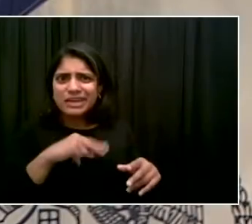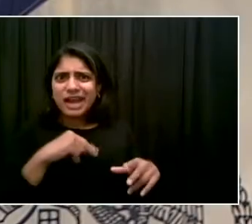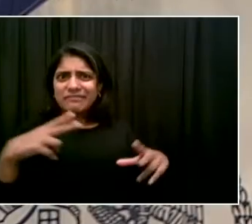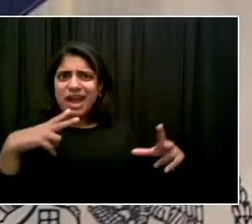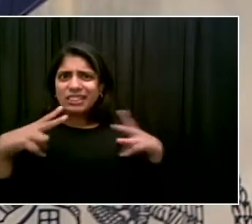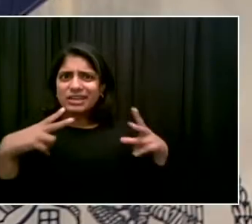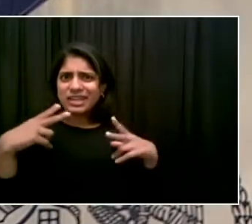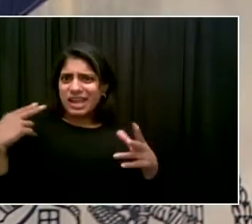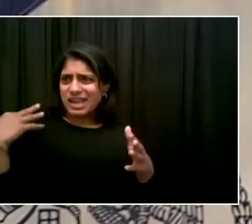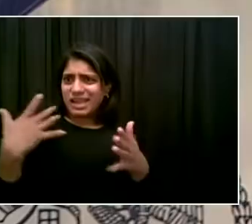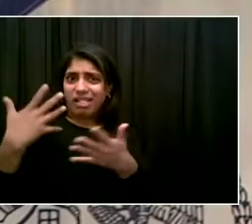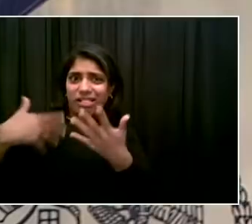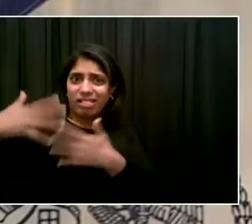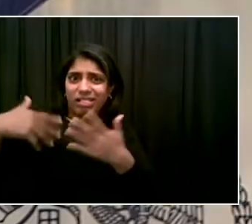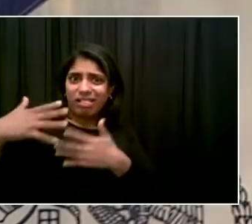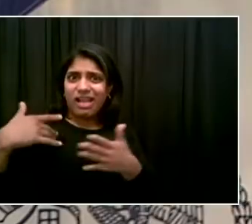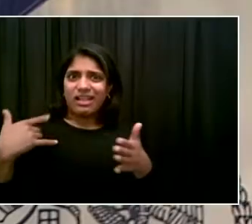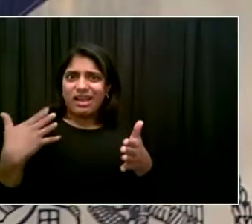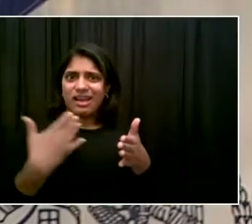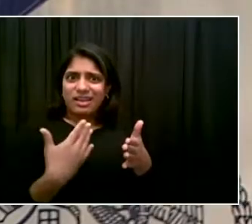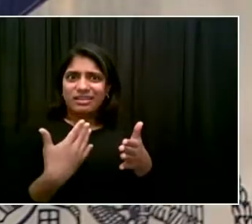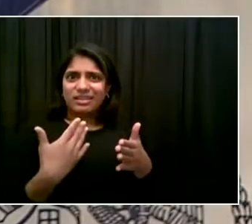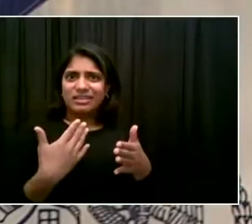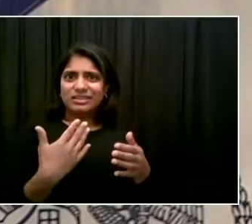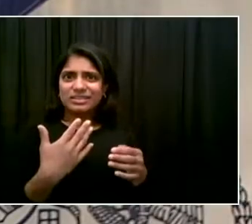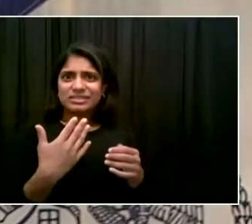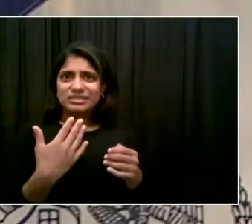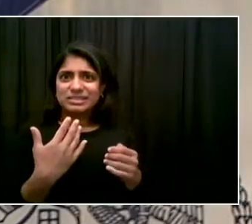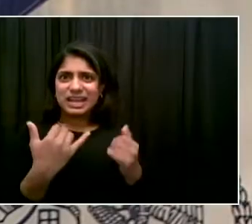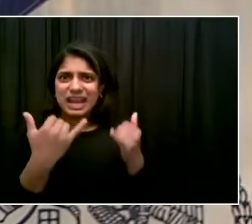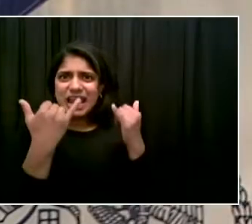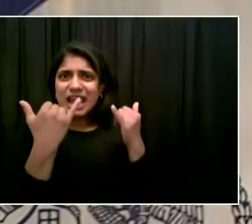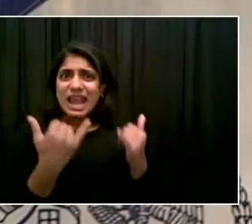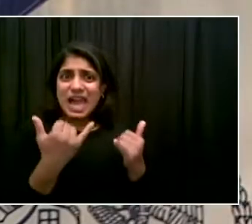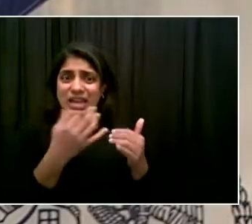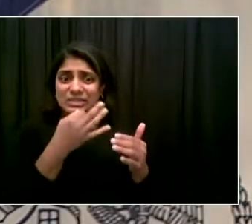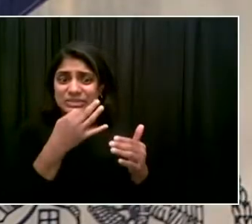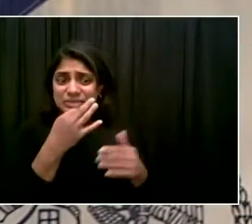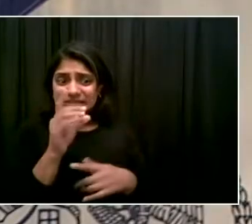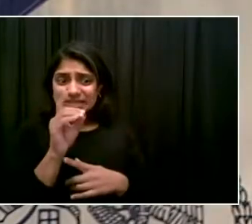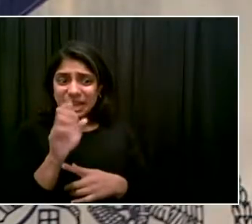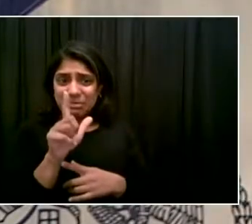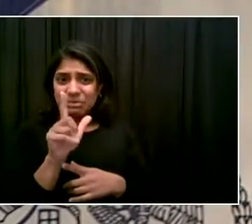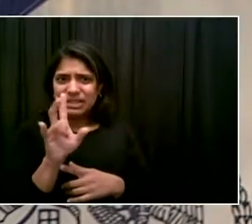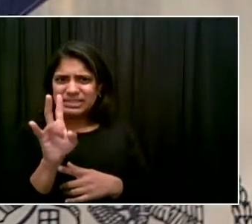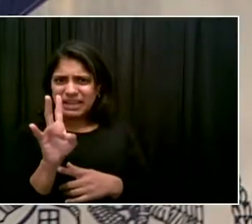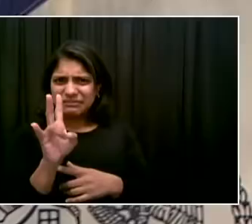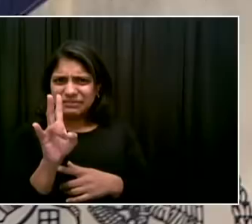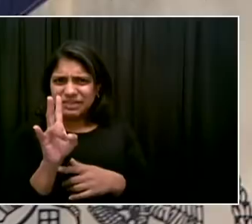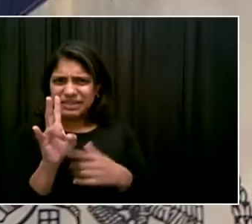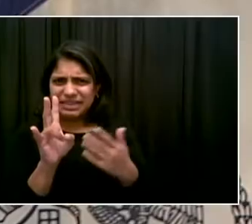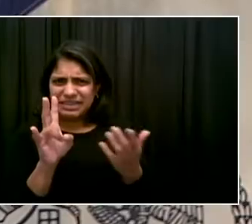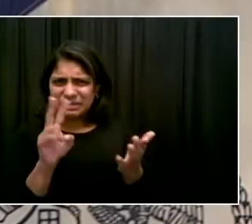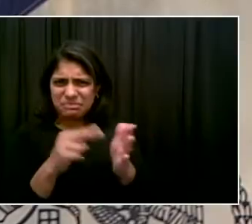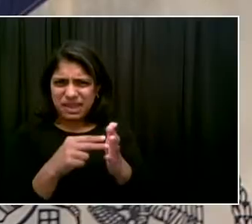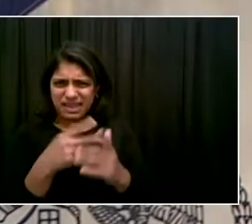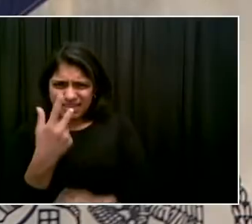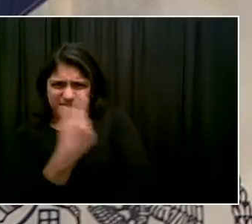TGAHERINGS WILL